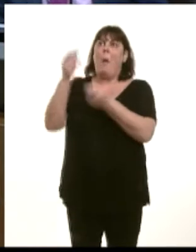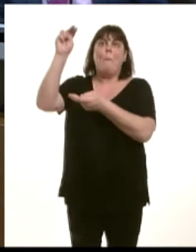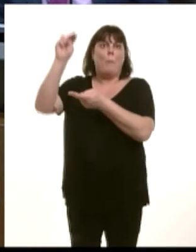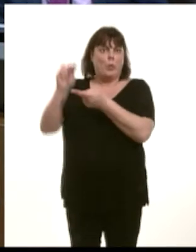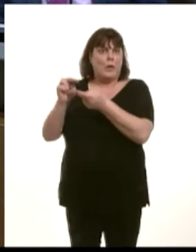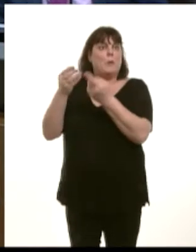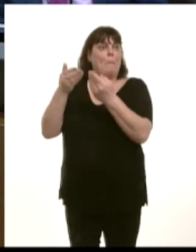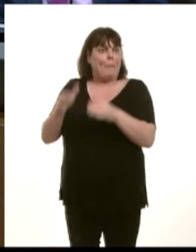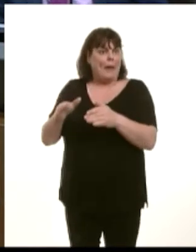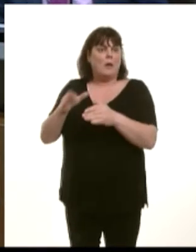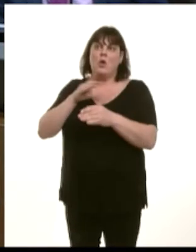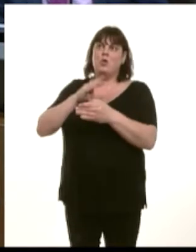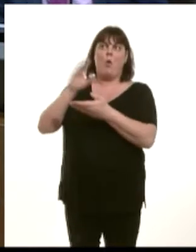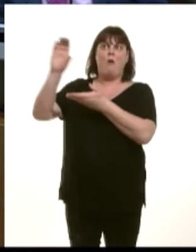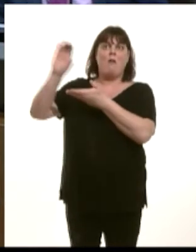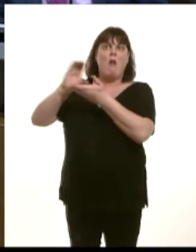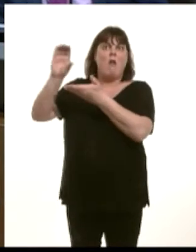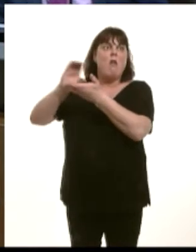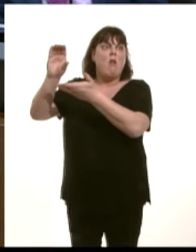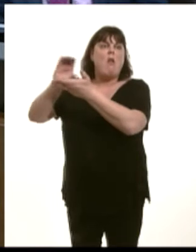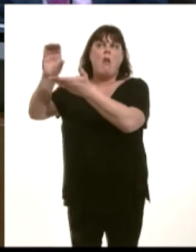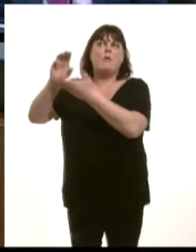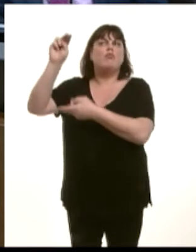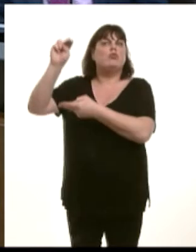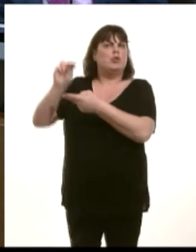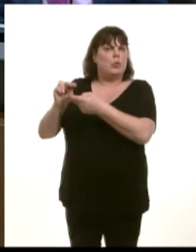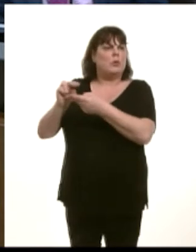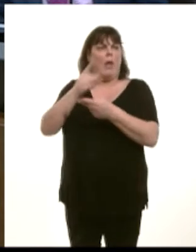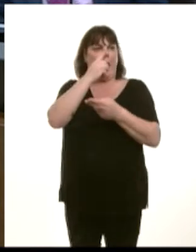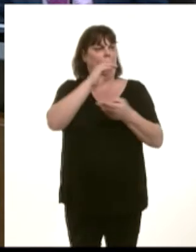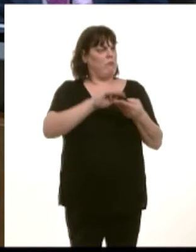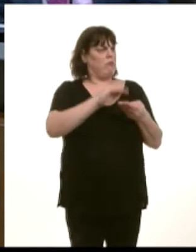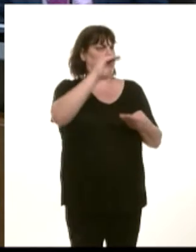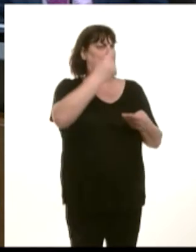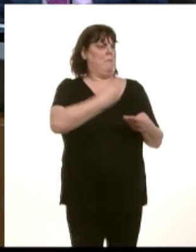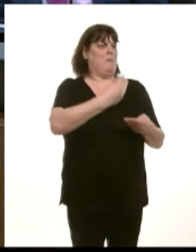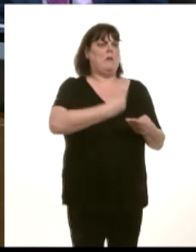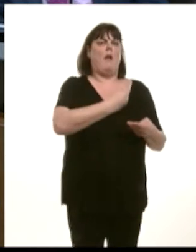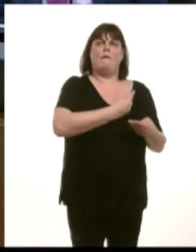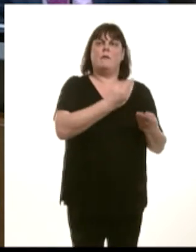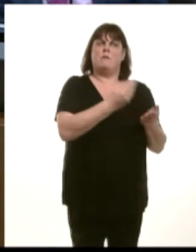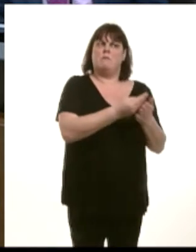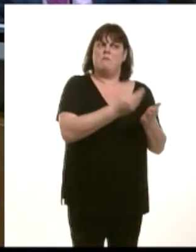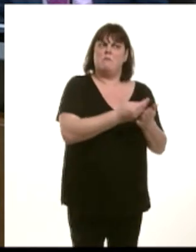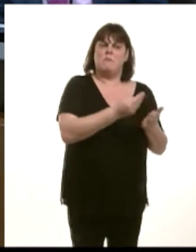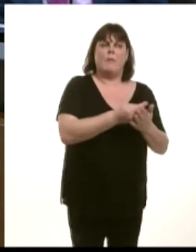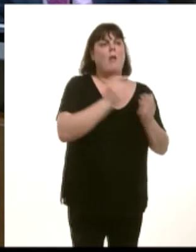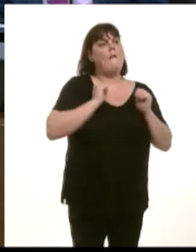less reliant on public subsidy and is able to ensure that farming becomes more robust